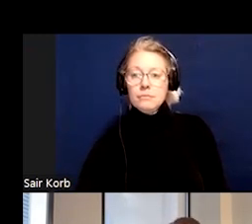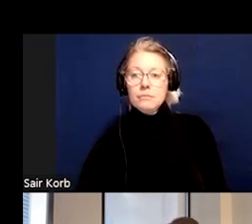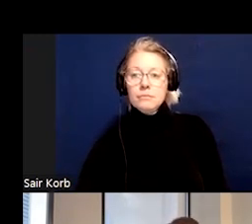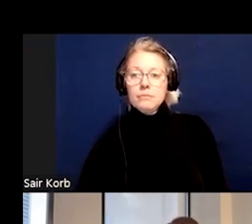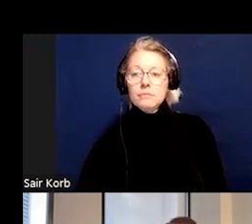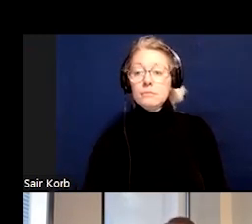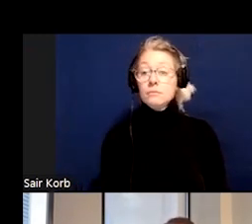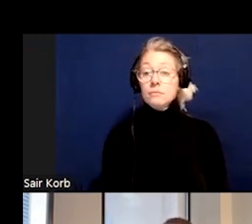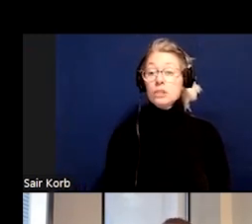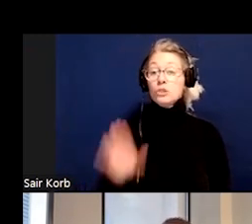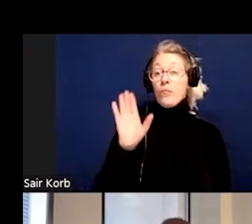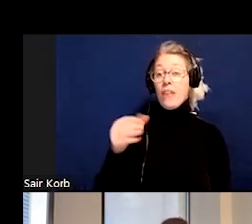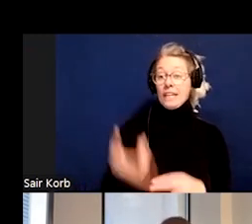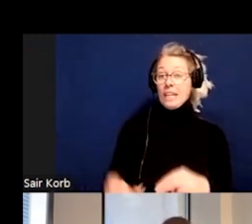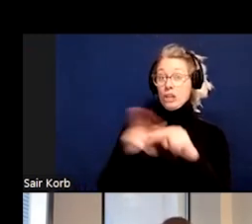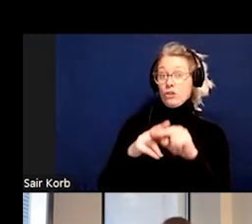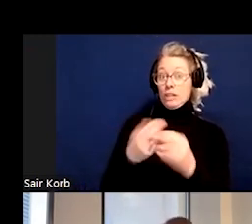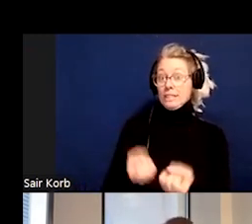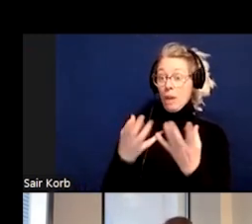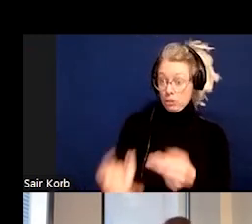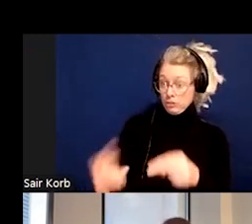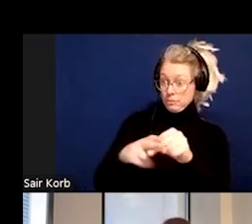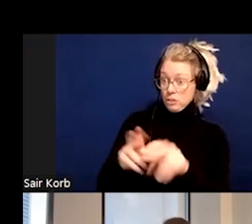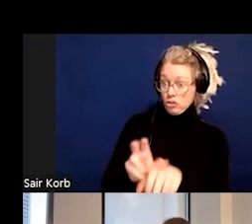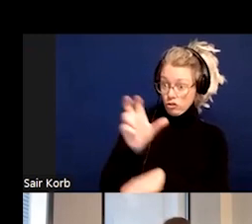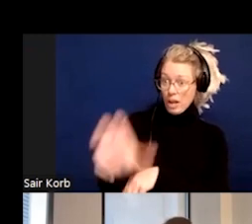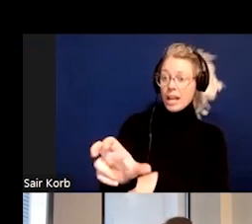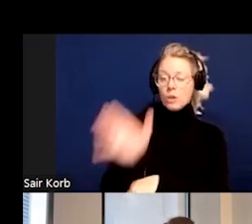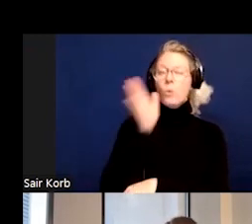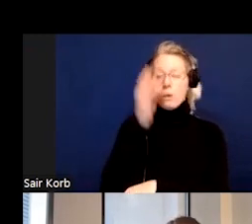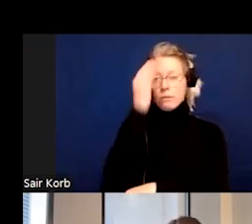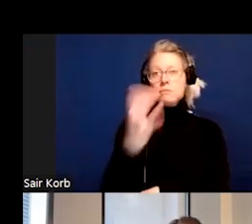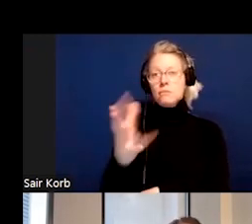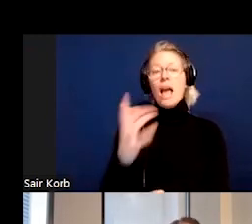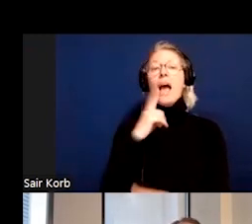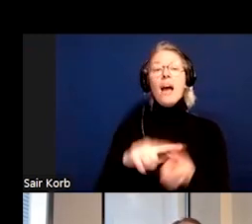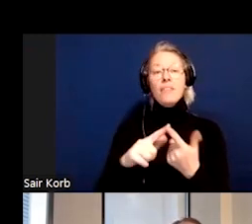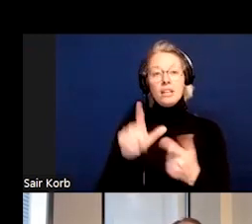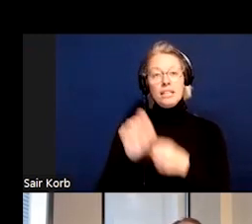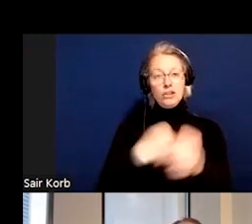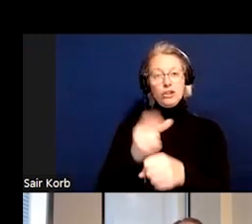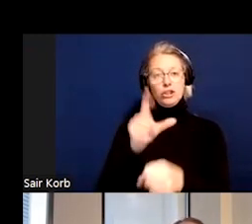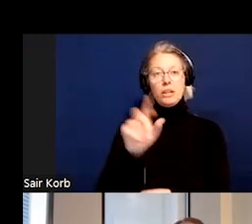will be released and then added to the total sum of the grant for 2024. The total budget